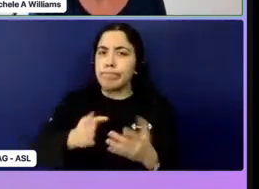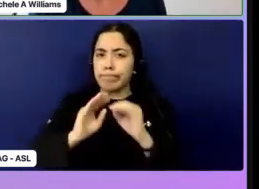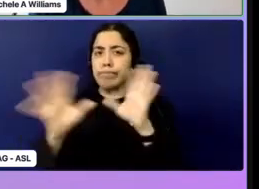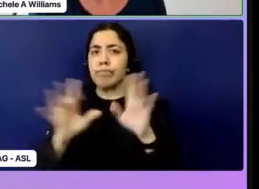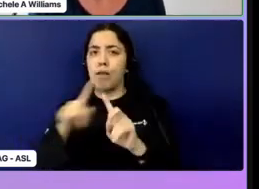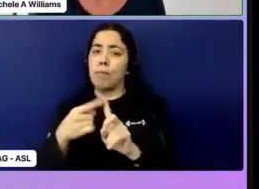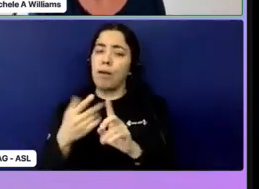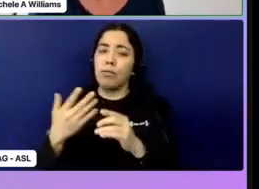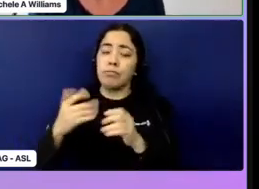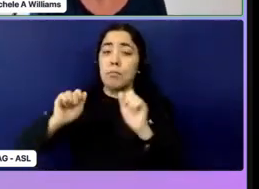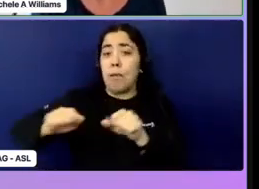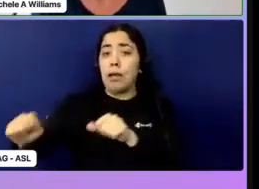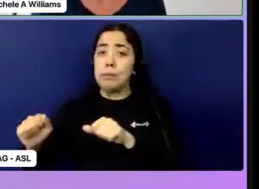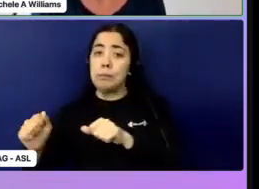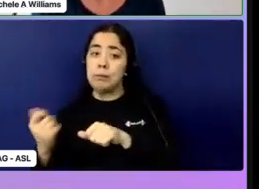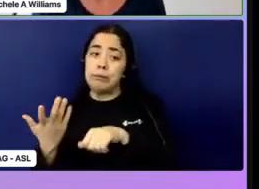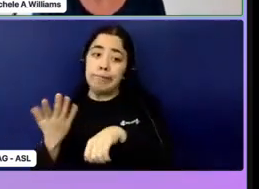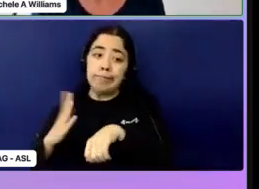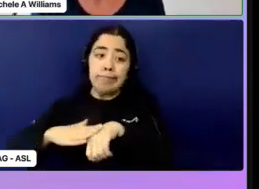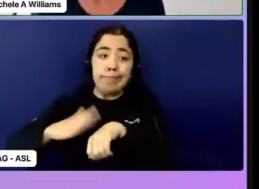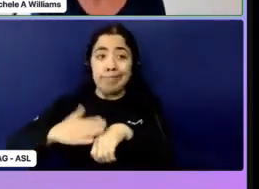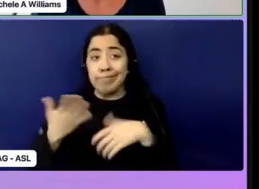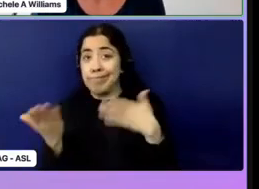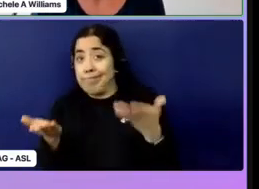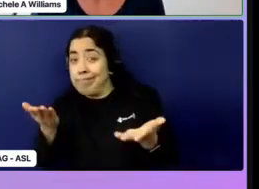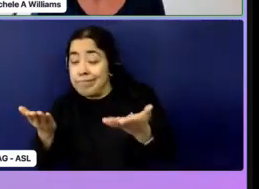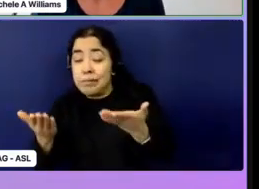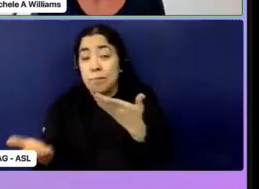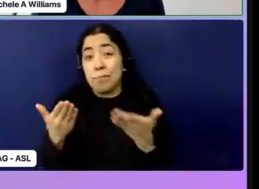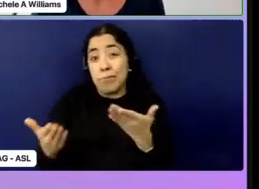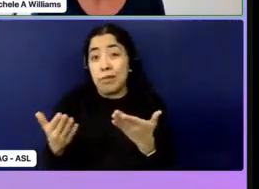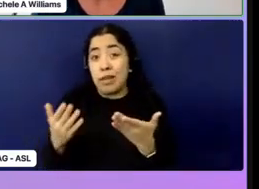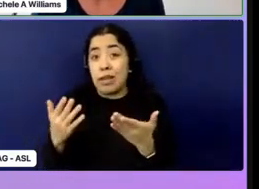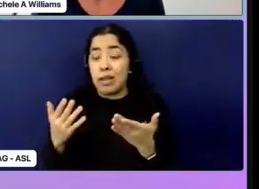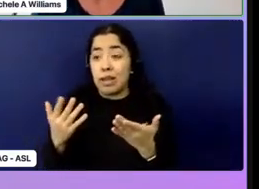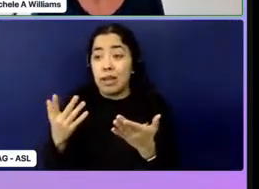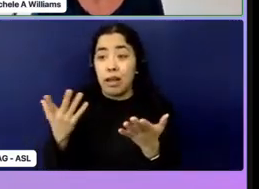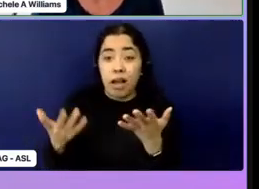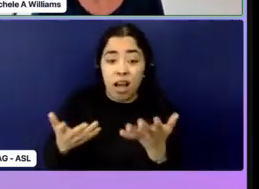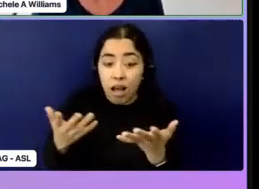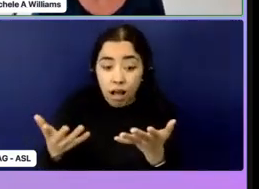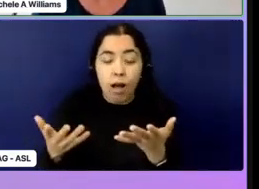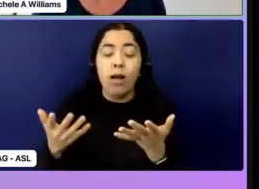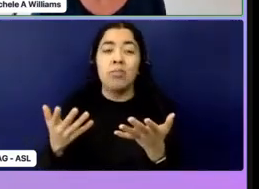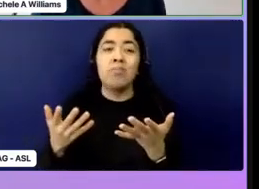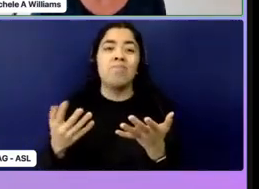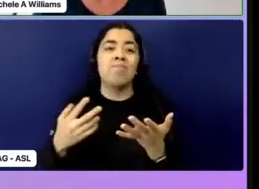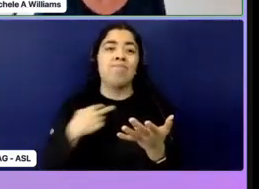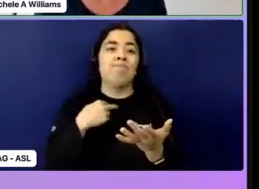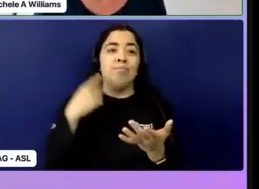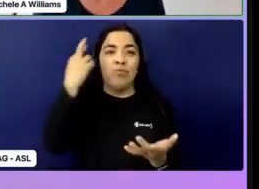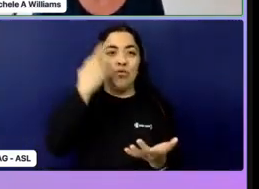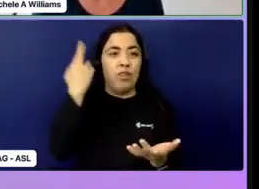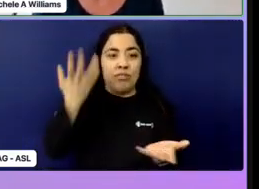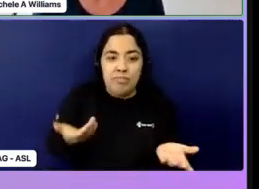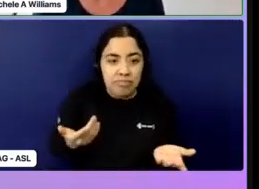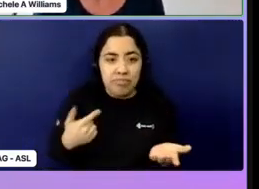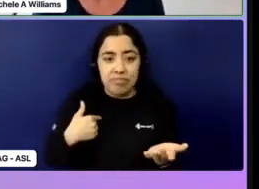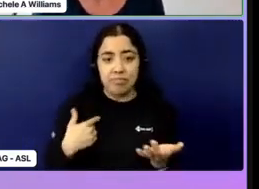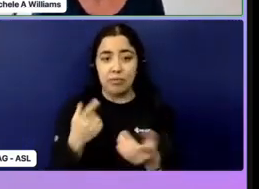foundational research I will be honest that there is some risk and I want to point them out and be very upfront about them. The first risk is that it may reveal you